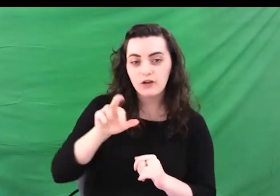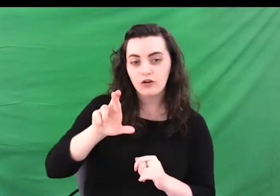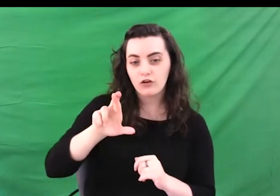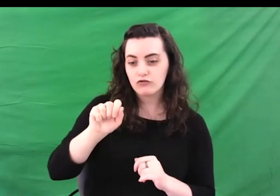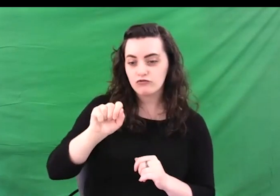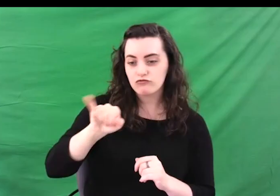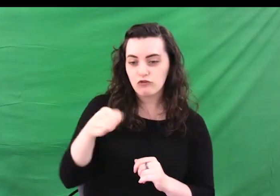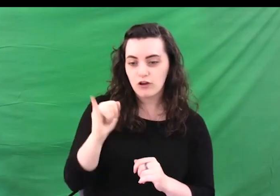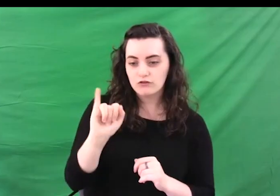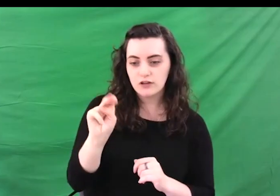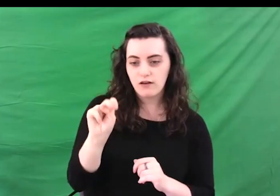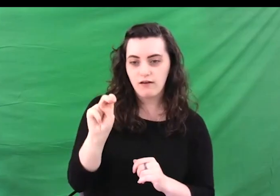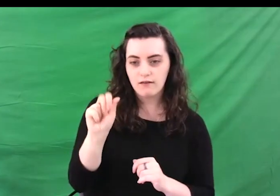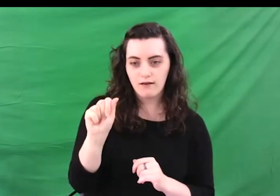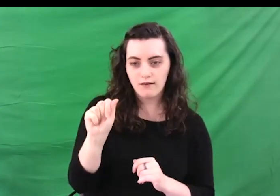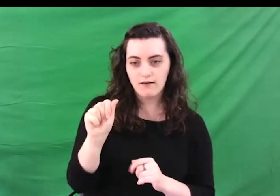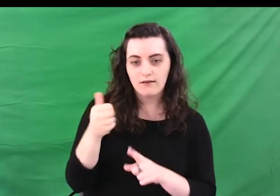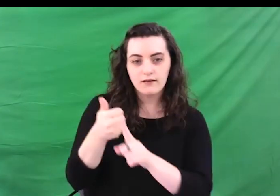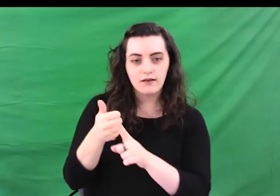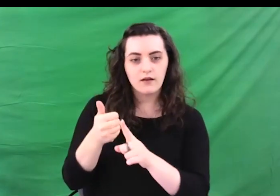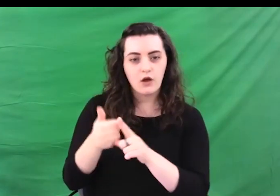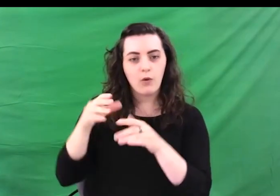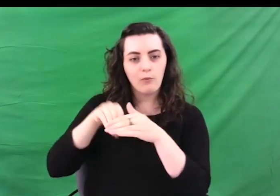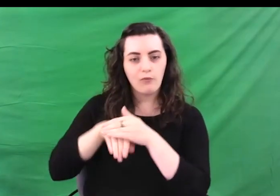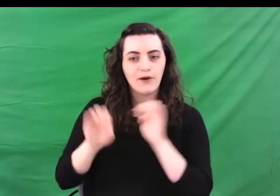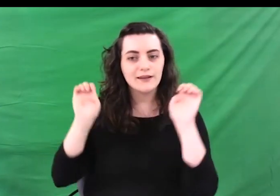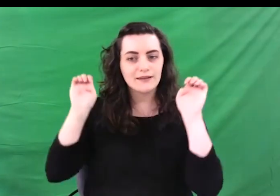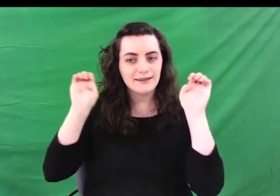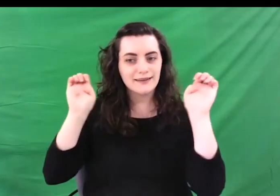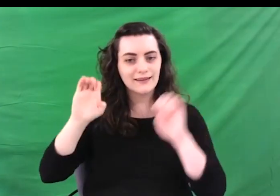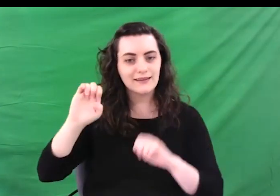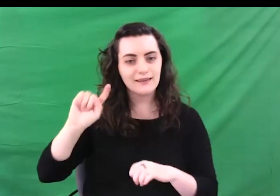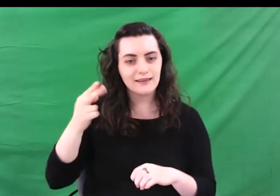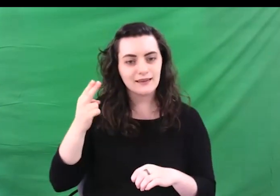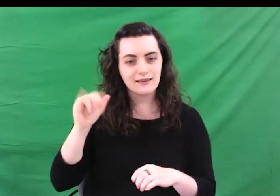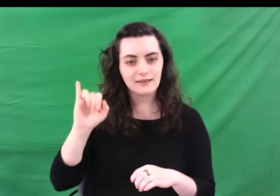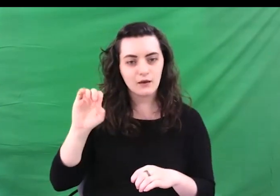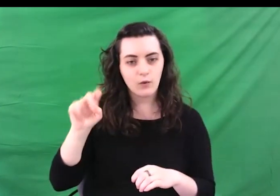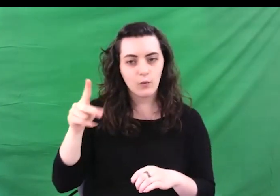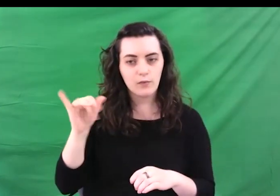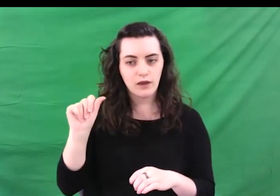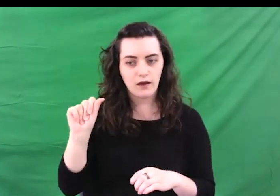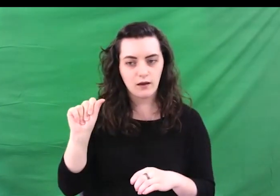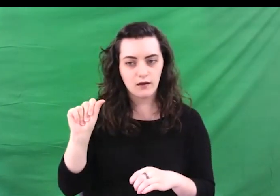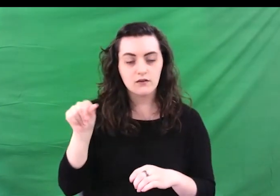Raji Anna was born in Ethiopia, and she was adopted and moved